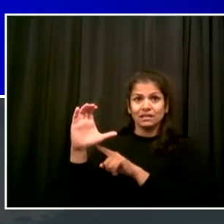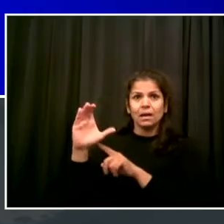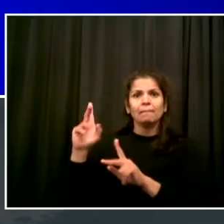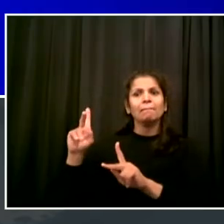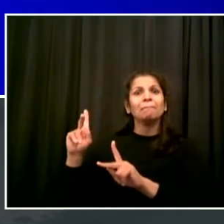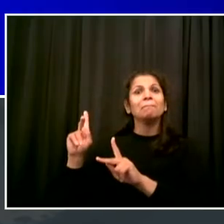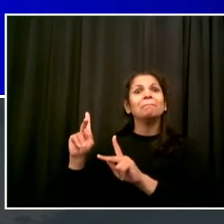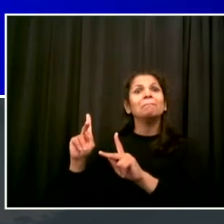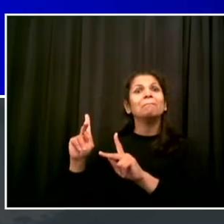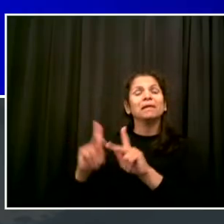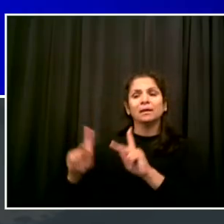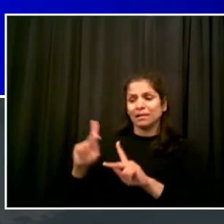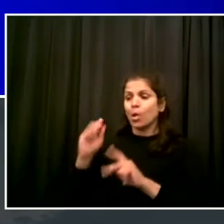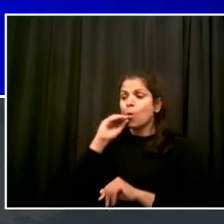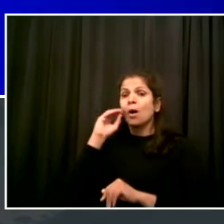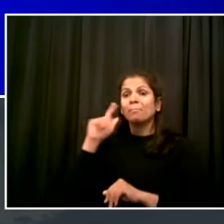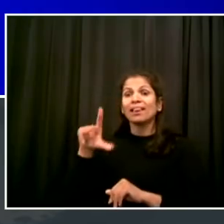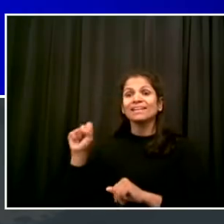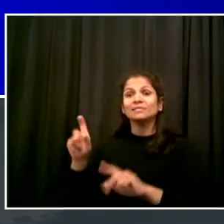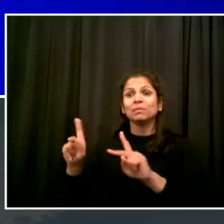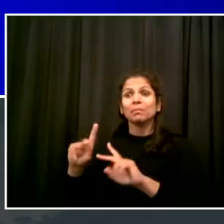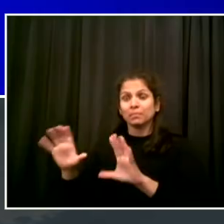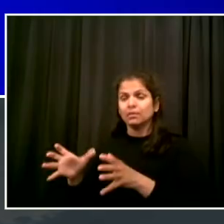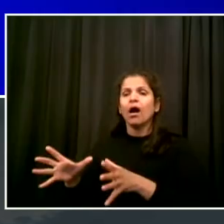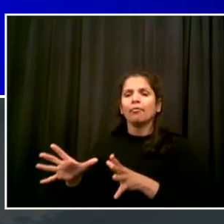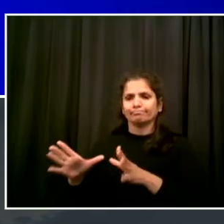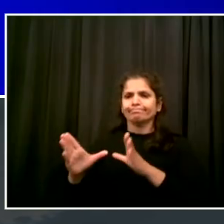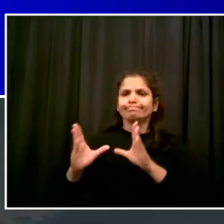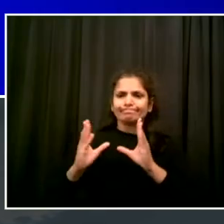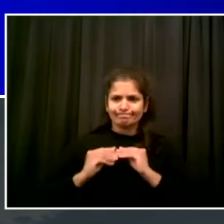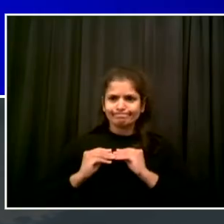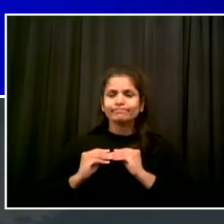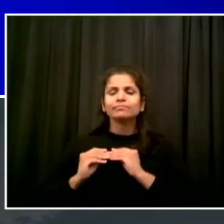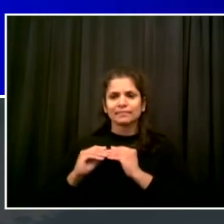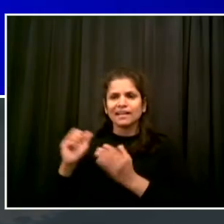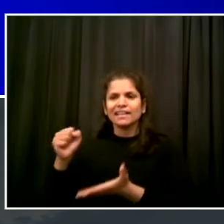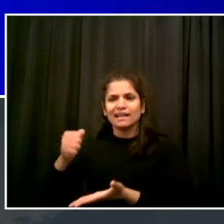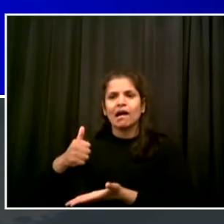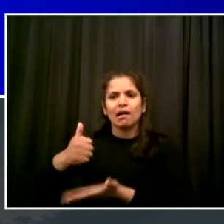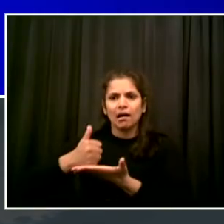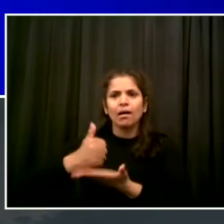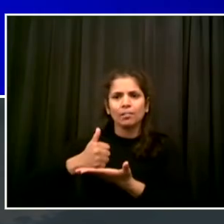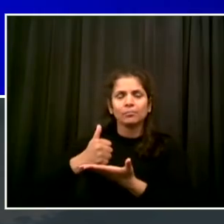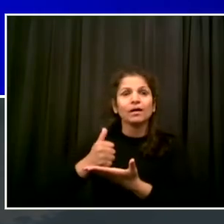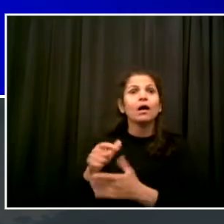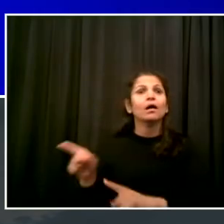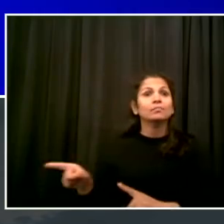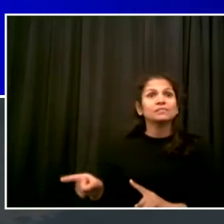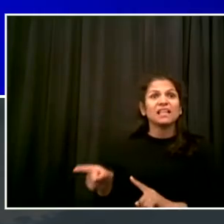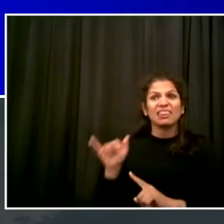HAVE HAD 1700 INDIVIDUALS THAT